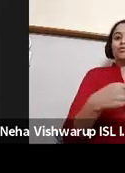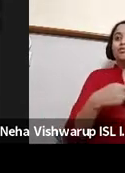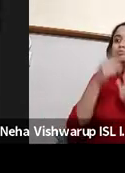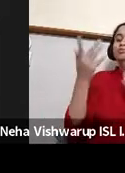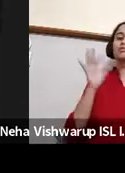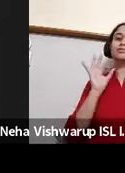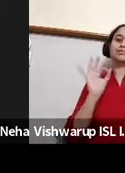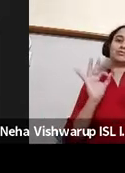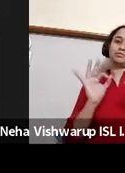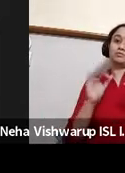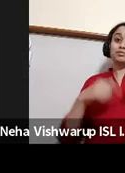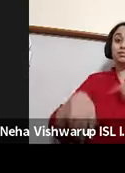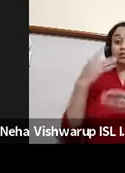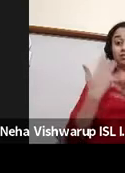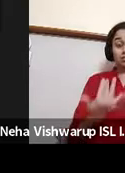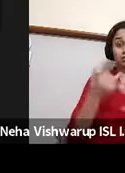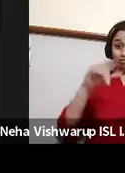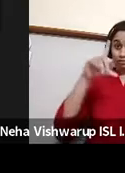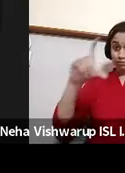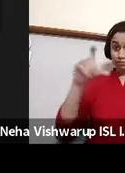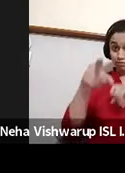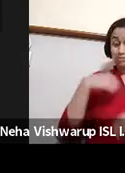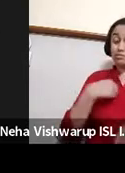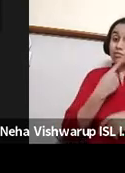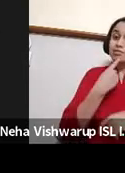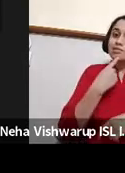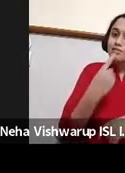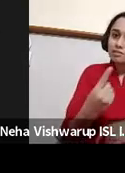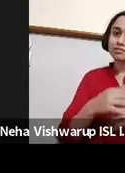its existence in this portrait speaks to the sitter's self-proclaimed